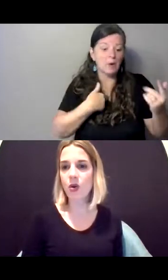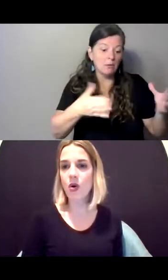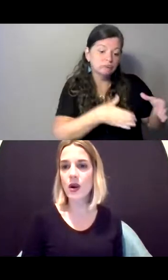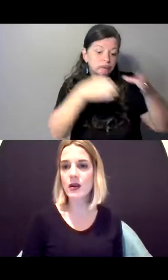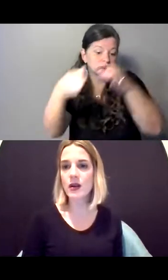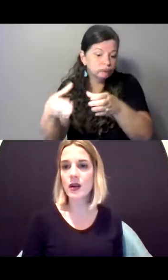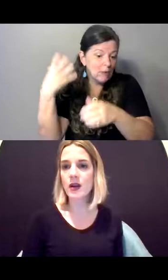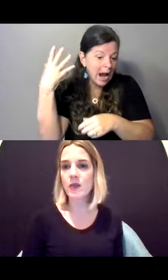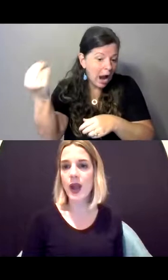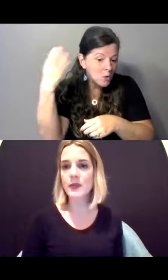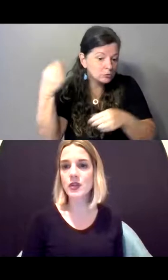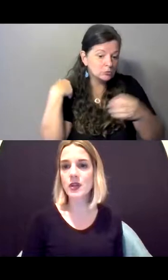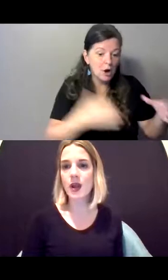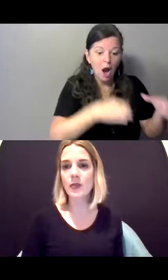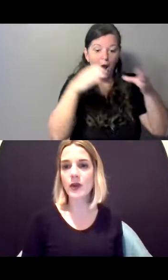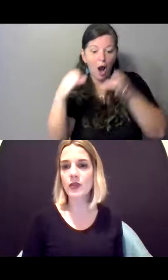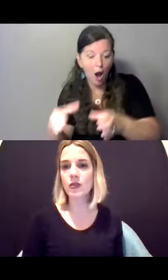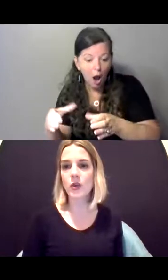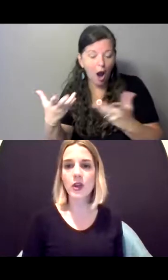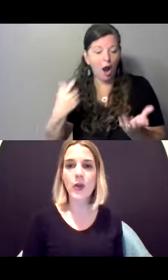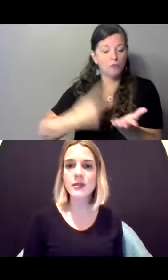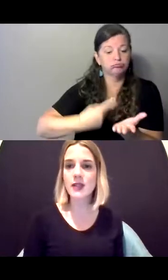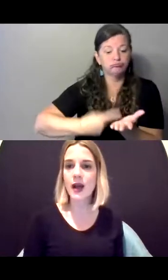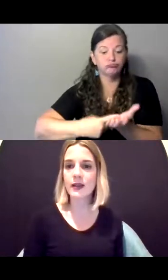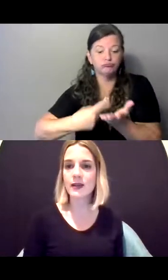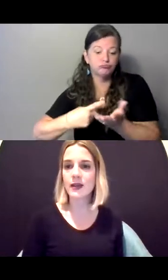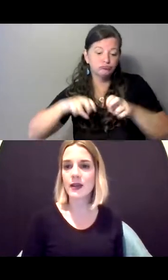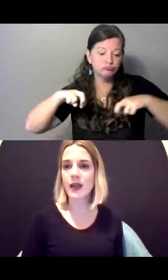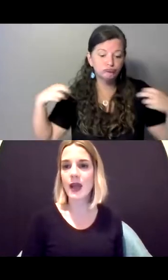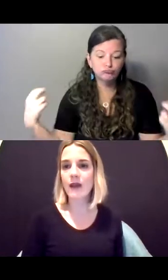Or perhaps you can bring the group and go outside and have a